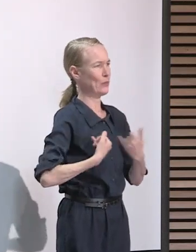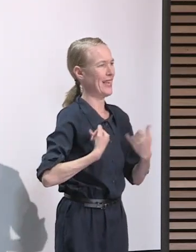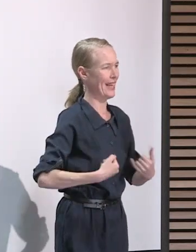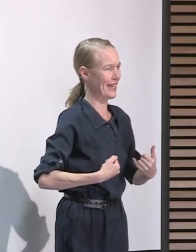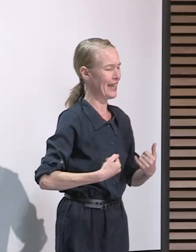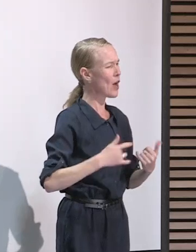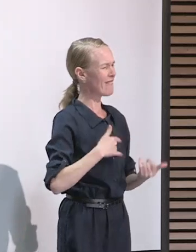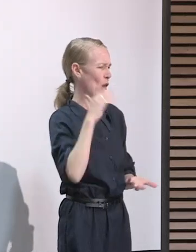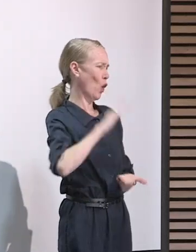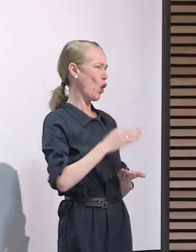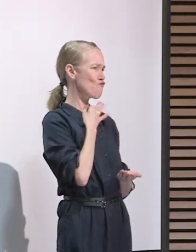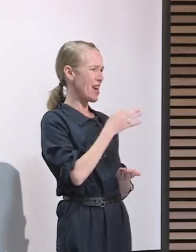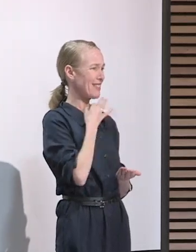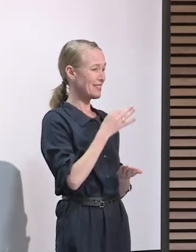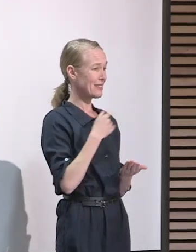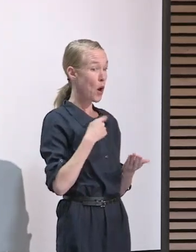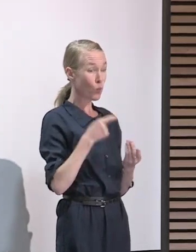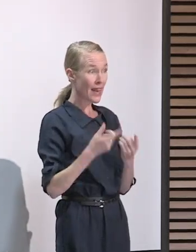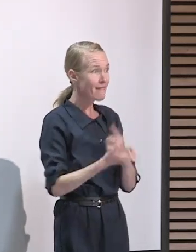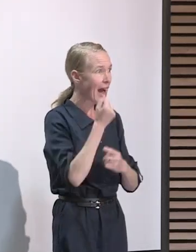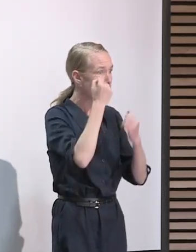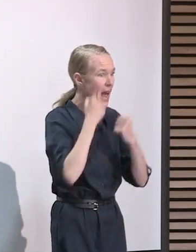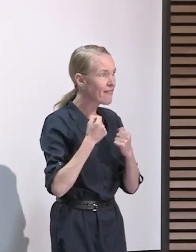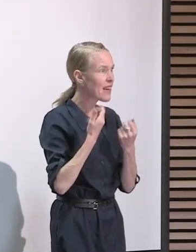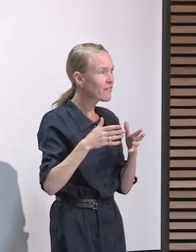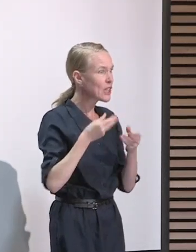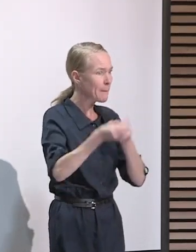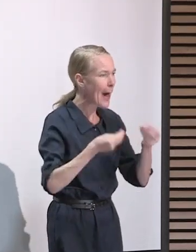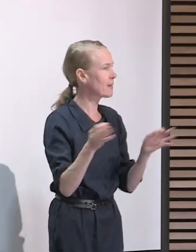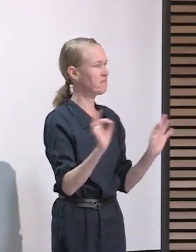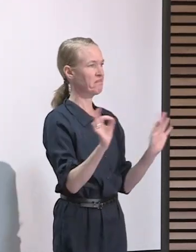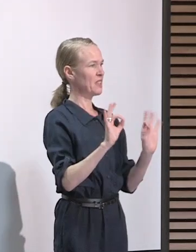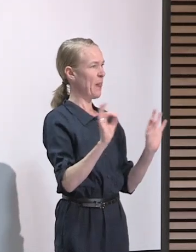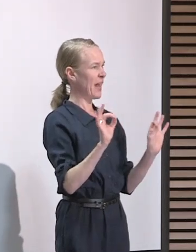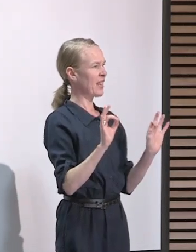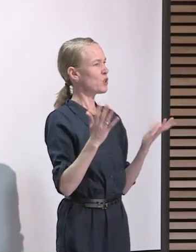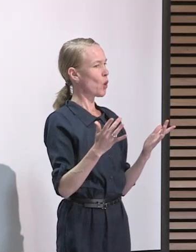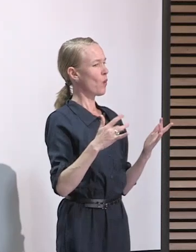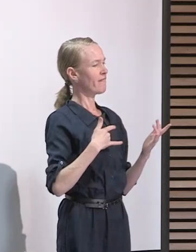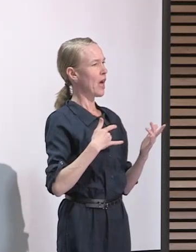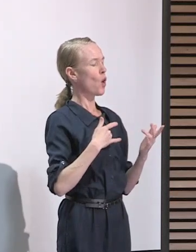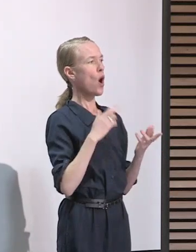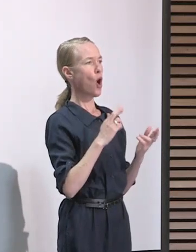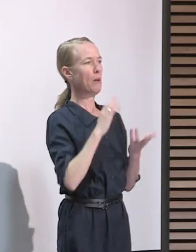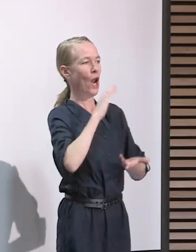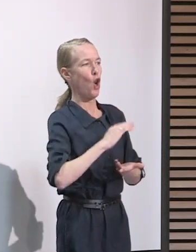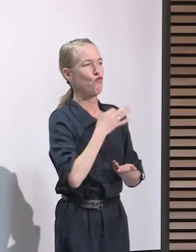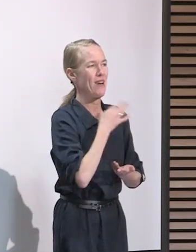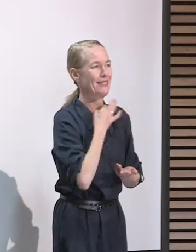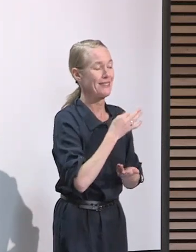Amsterdam. Both were asymptomatic in New Zealand. Both cases are considered low risk and to date there is no